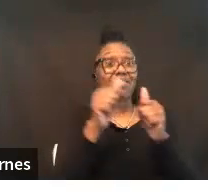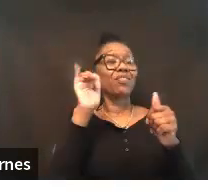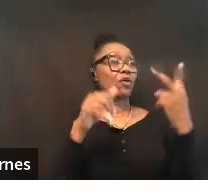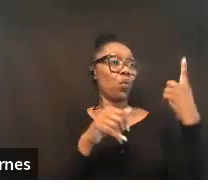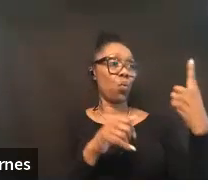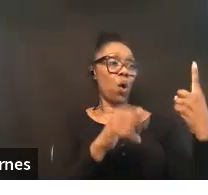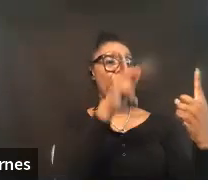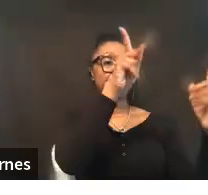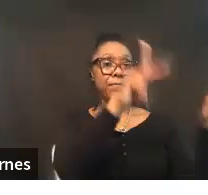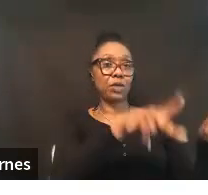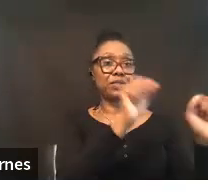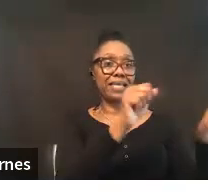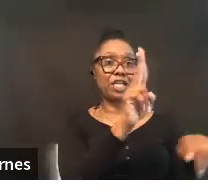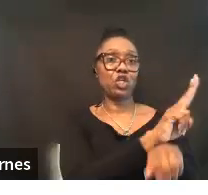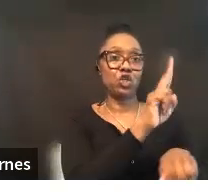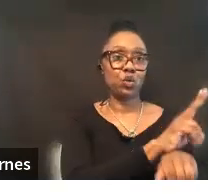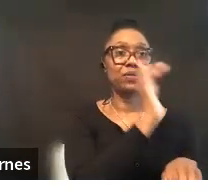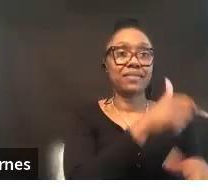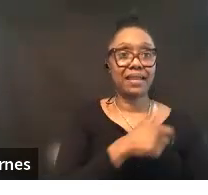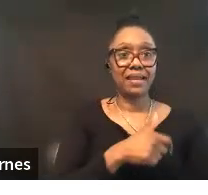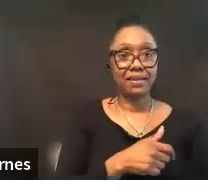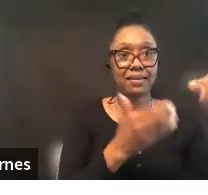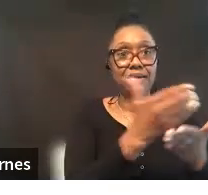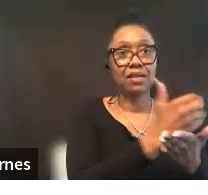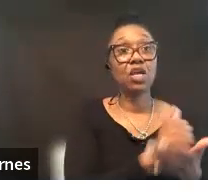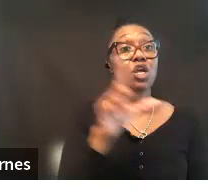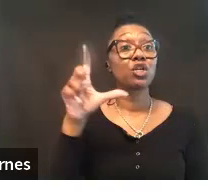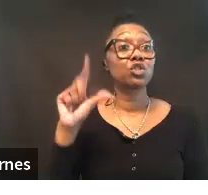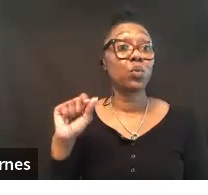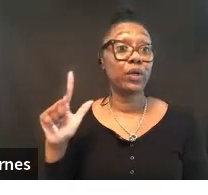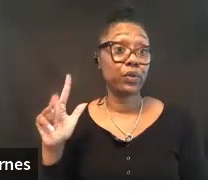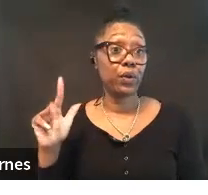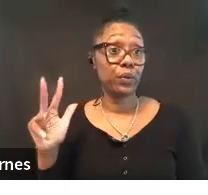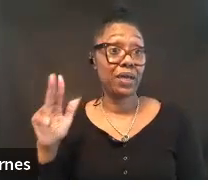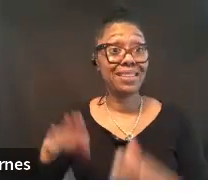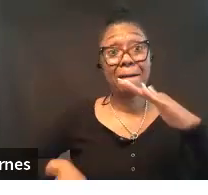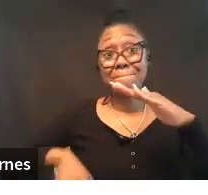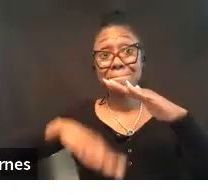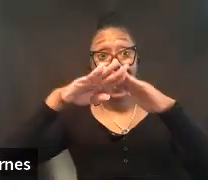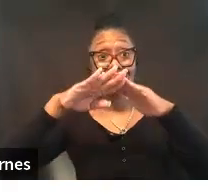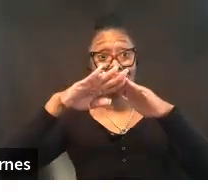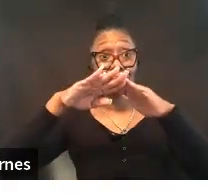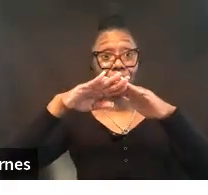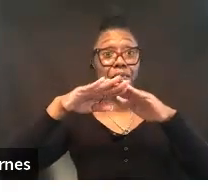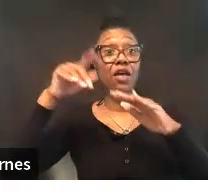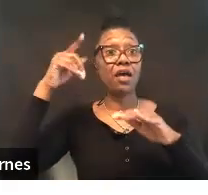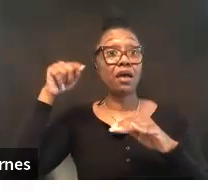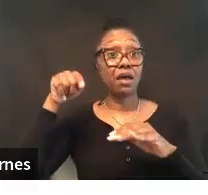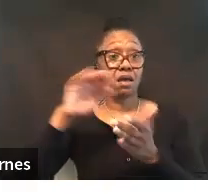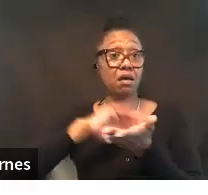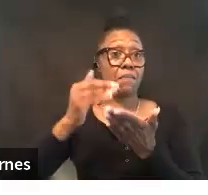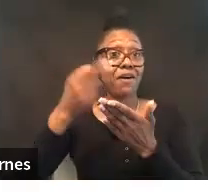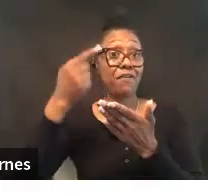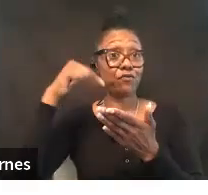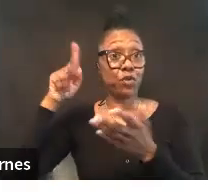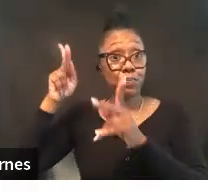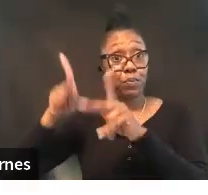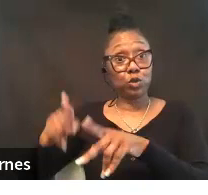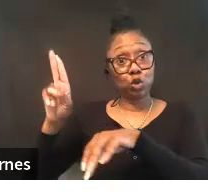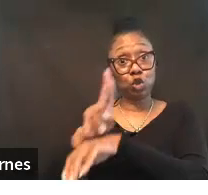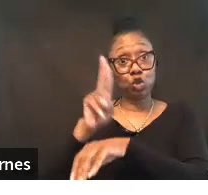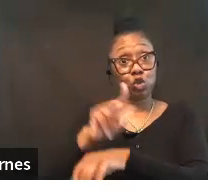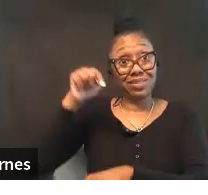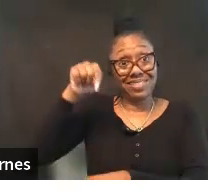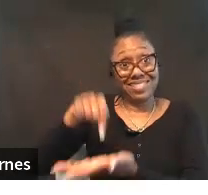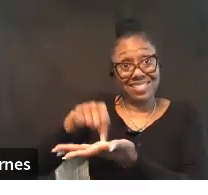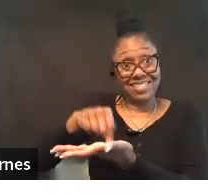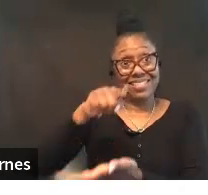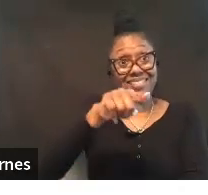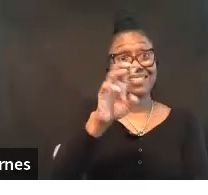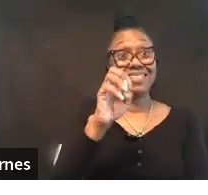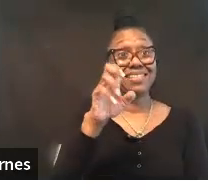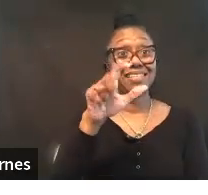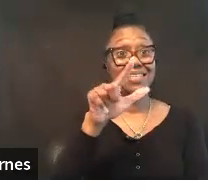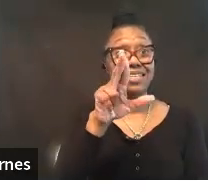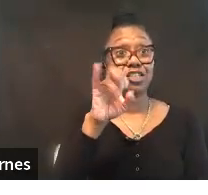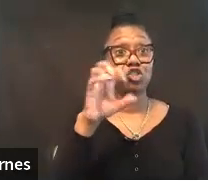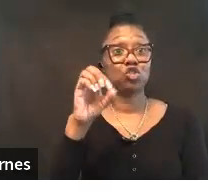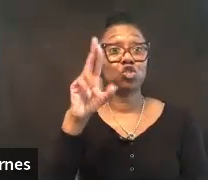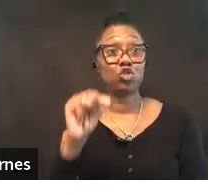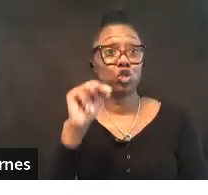In 2023 The maximum amount. Per month or individual to use this. This exclusion is $2,220 a month.